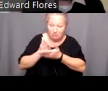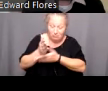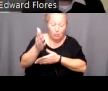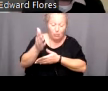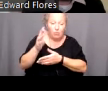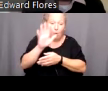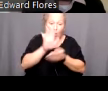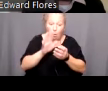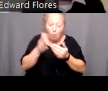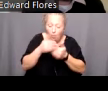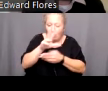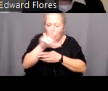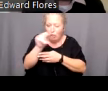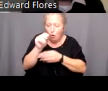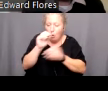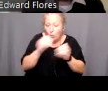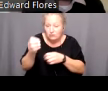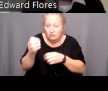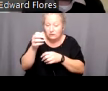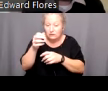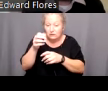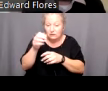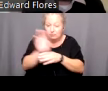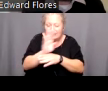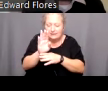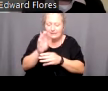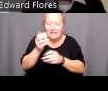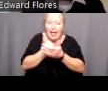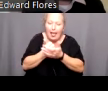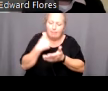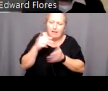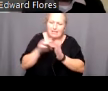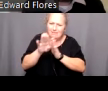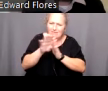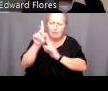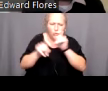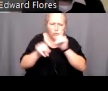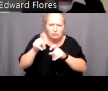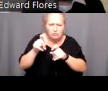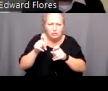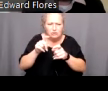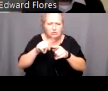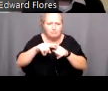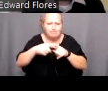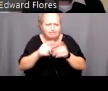helped us develop the survey, draft recommendations for questions that